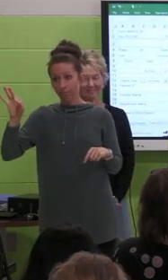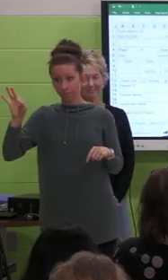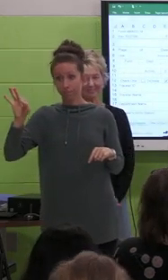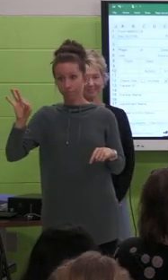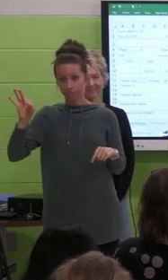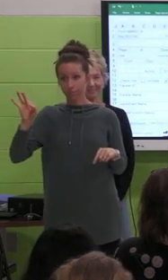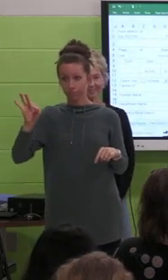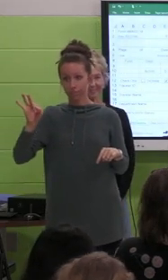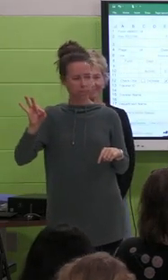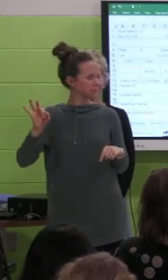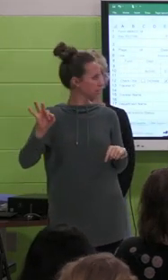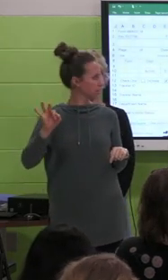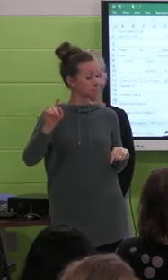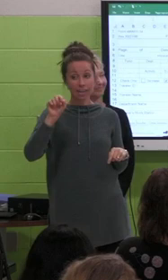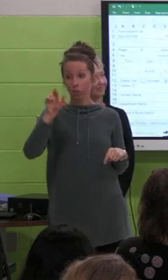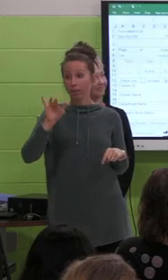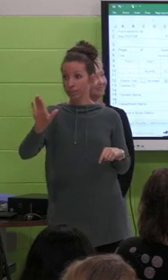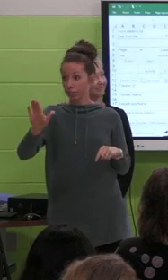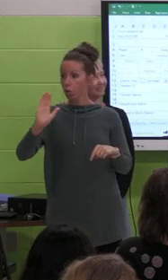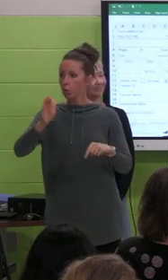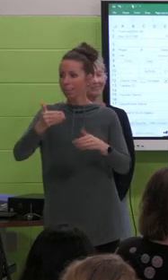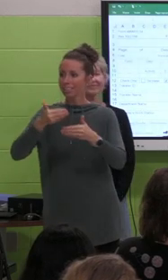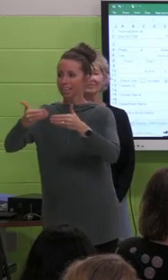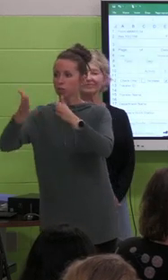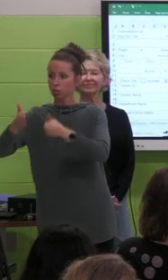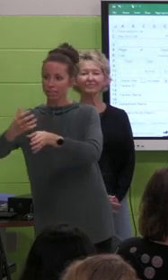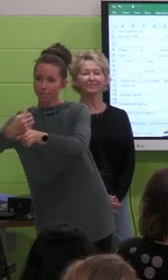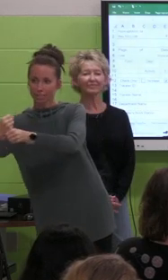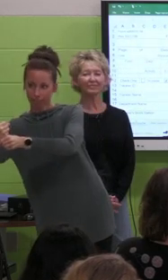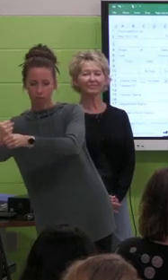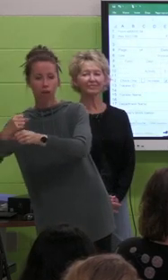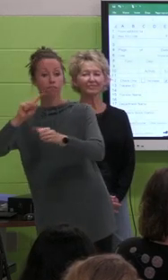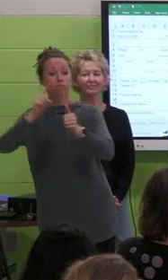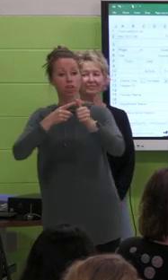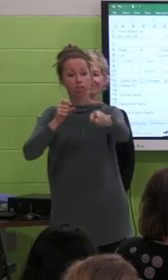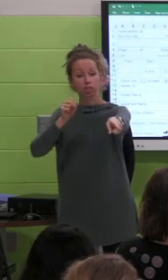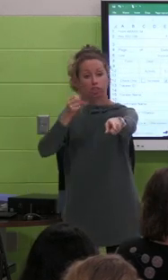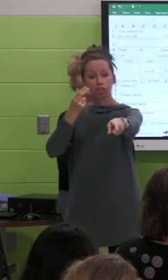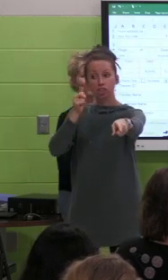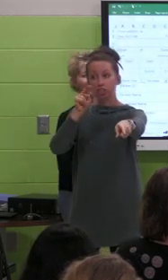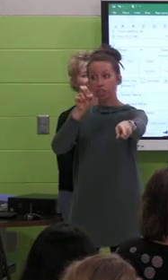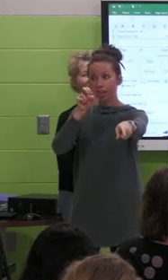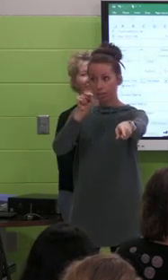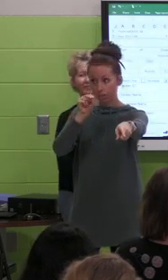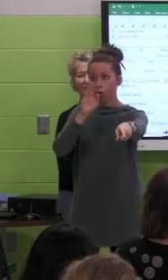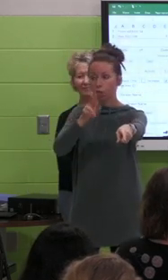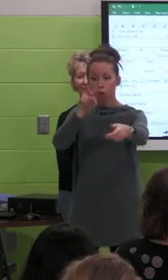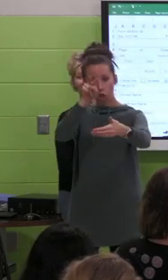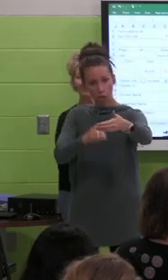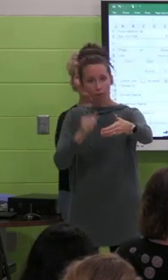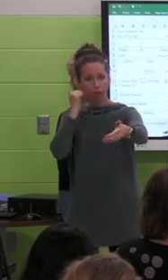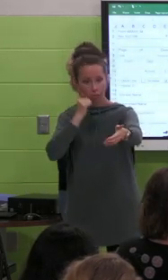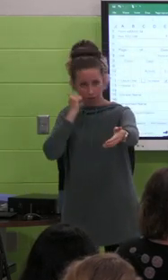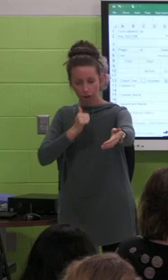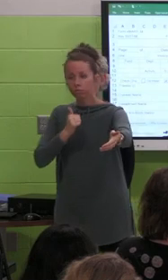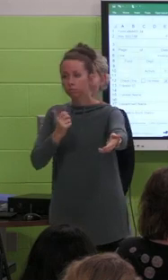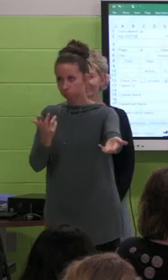it goes to it goes to Shannon probably first who I know is looking at those on a daily basis um then